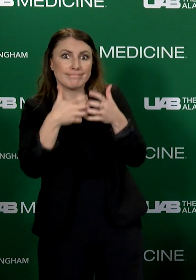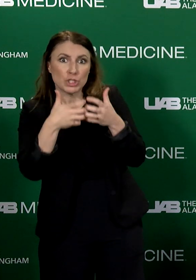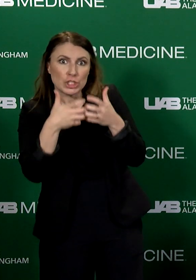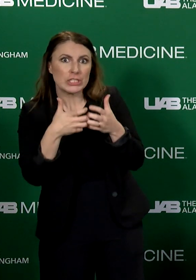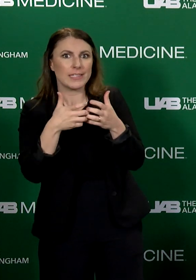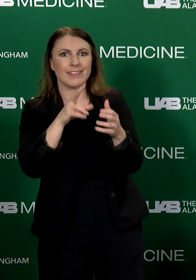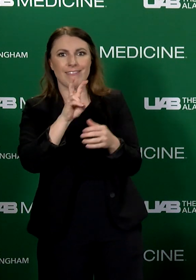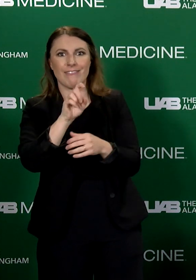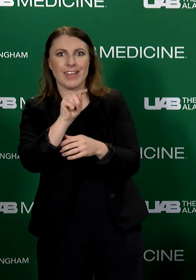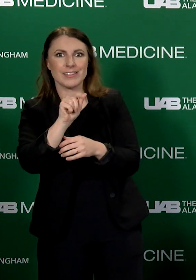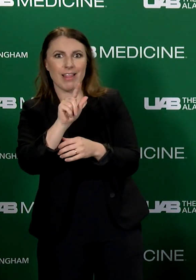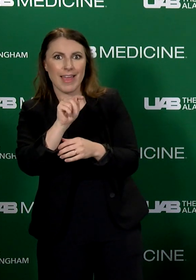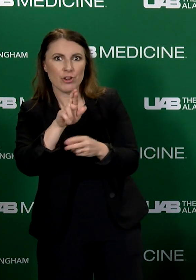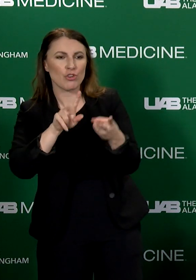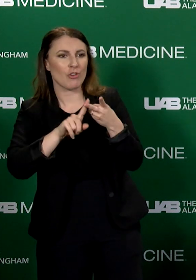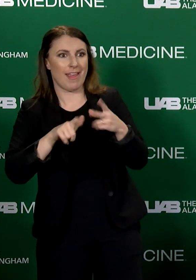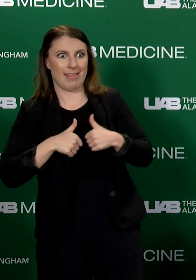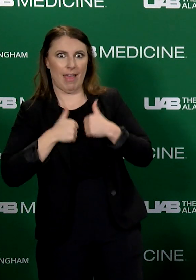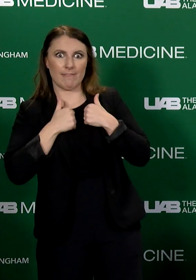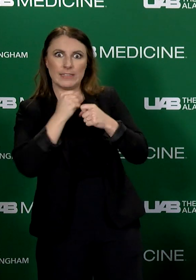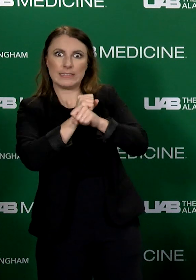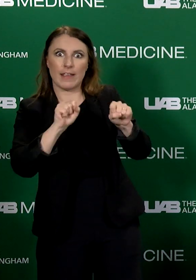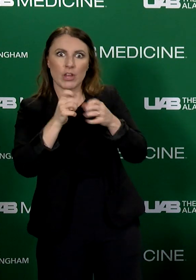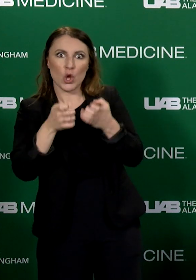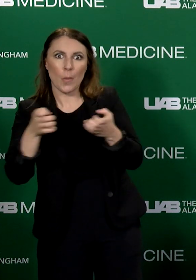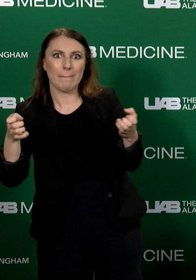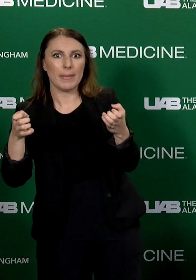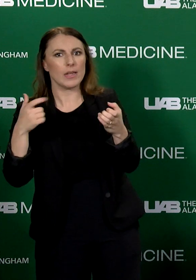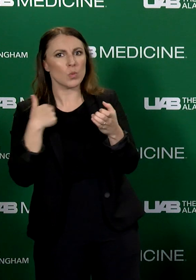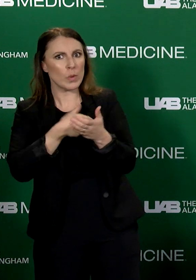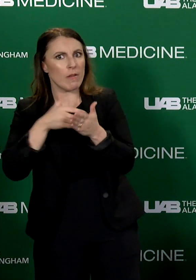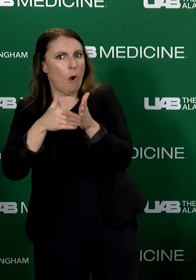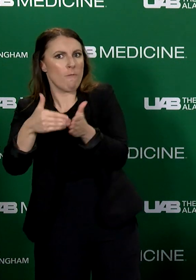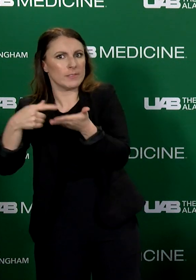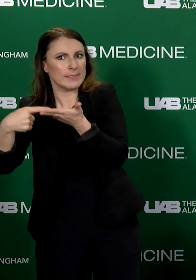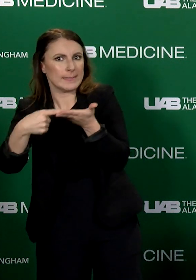will tell you from the supply chain again we began very early to look at our